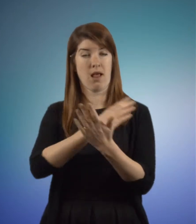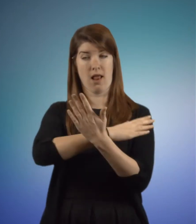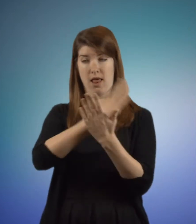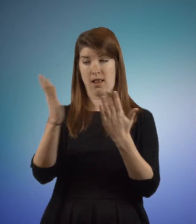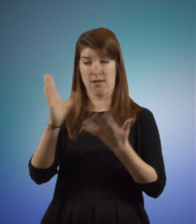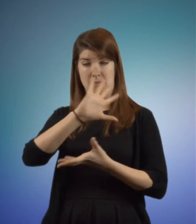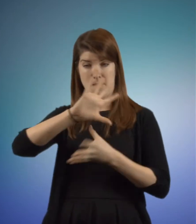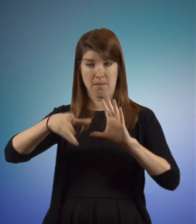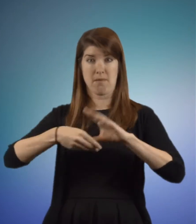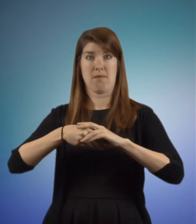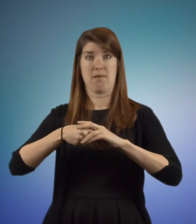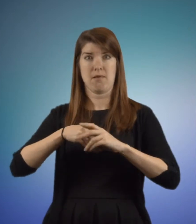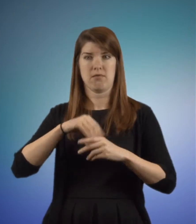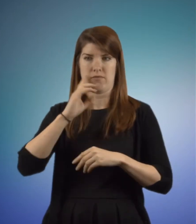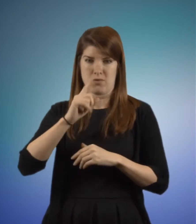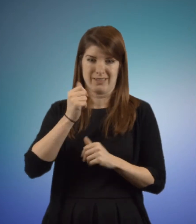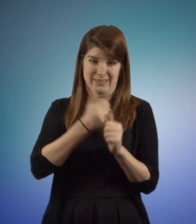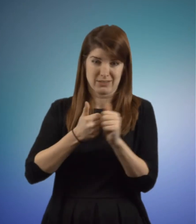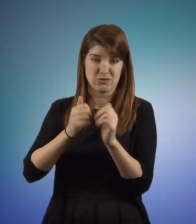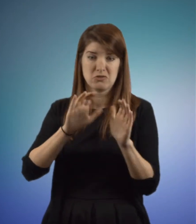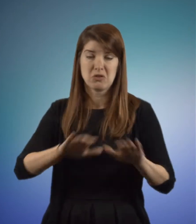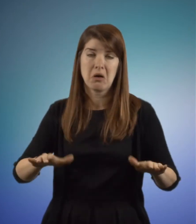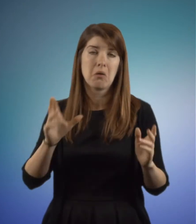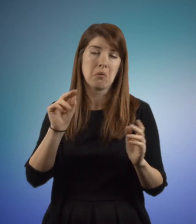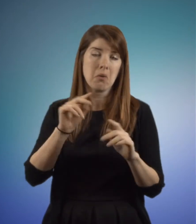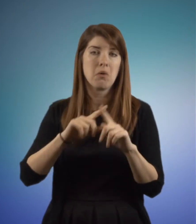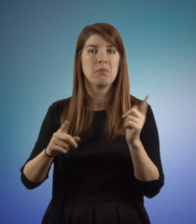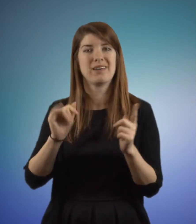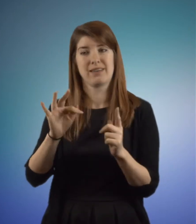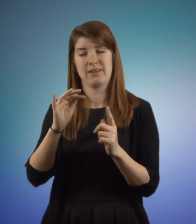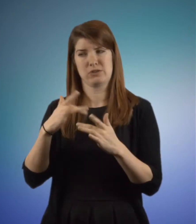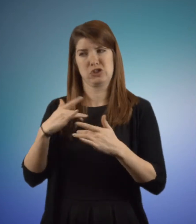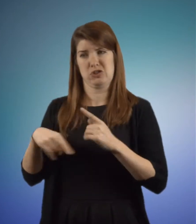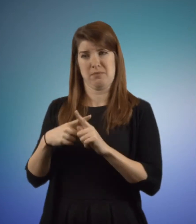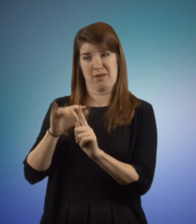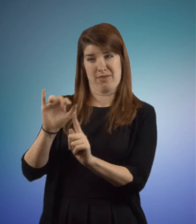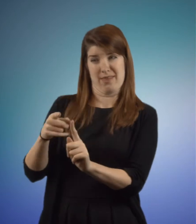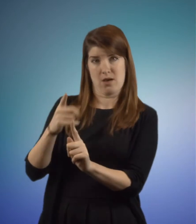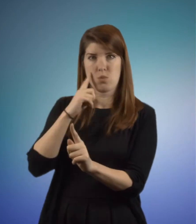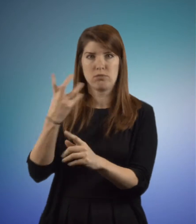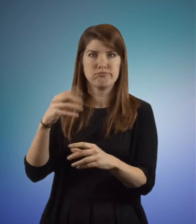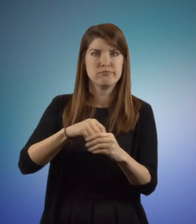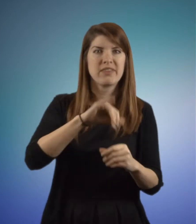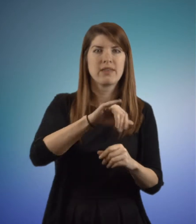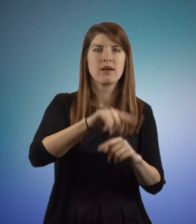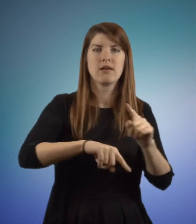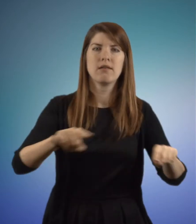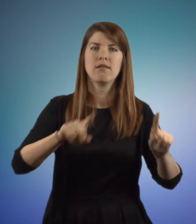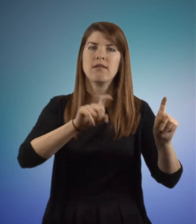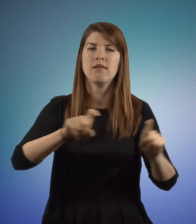But if there's any concern at all, it's helpful in this multidisciplinary process to have a nice, full picture of the whole child.